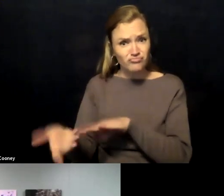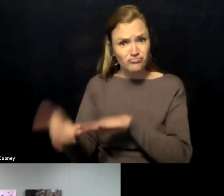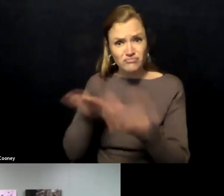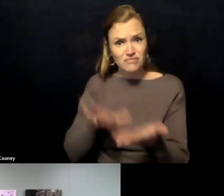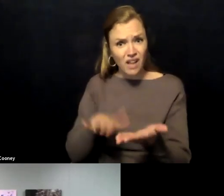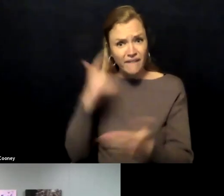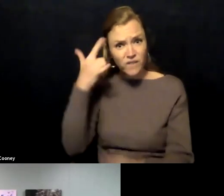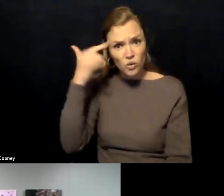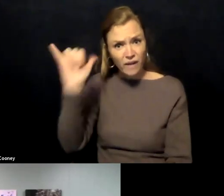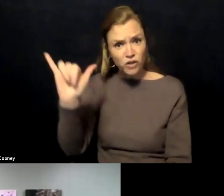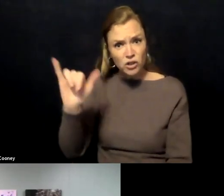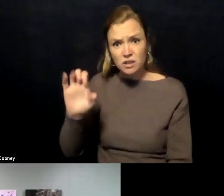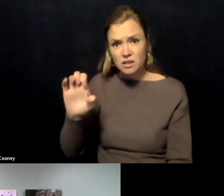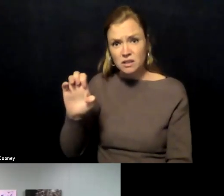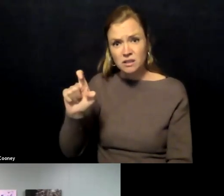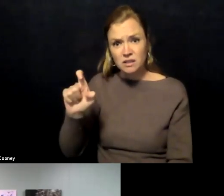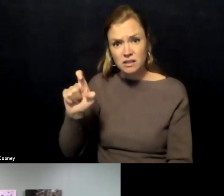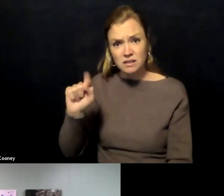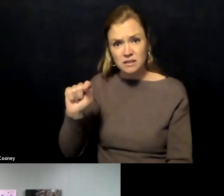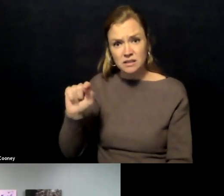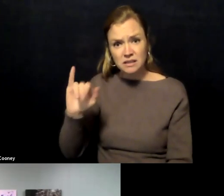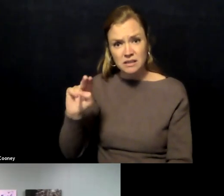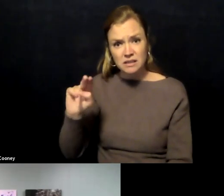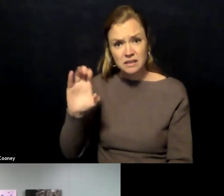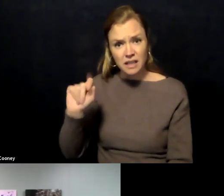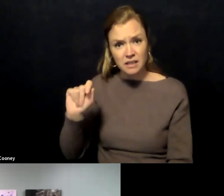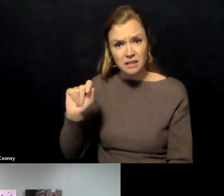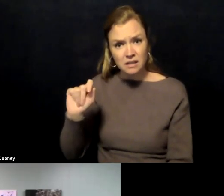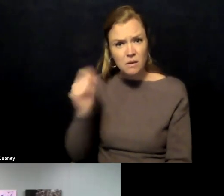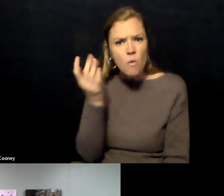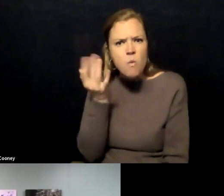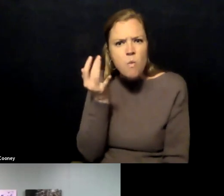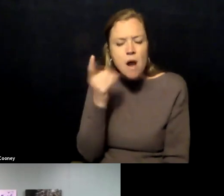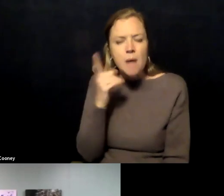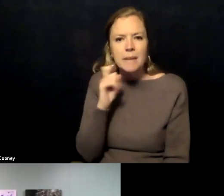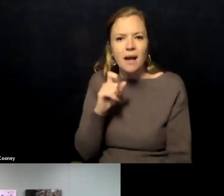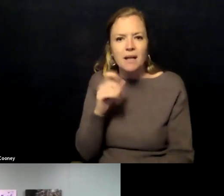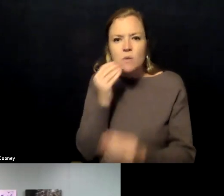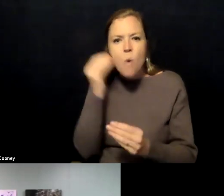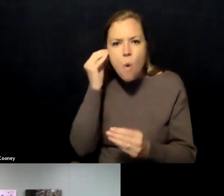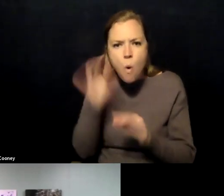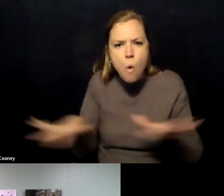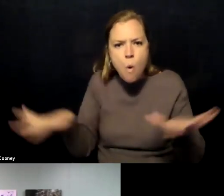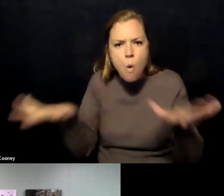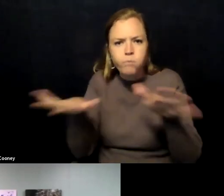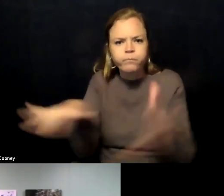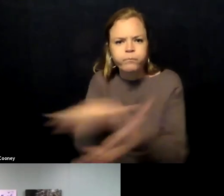main reason for this is habitat loss.